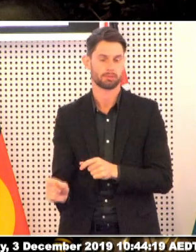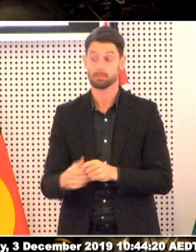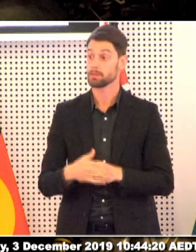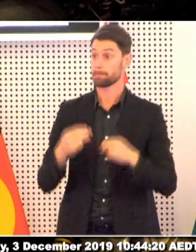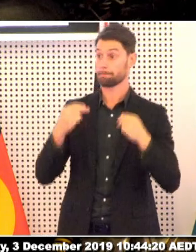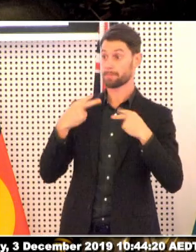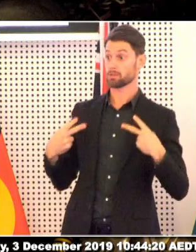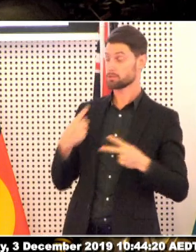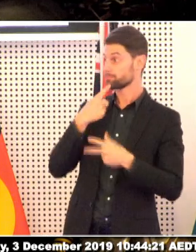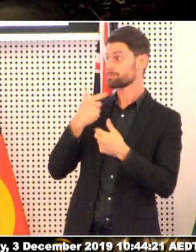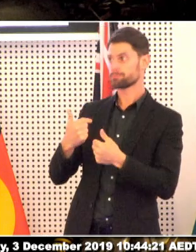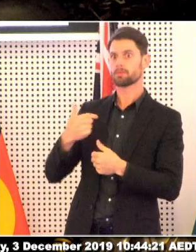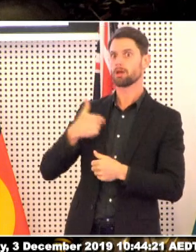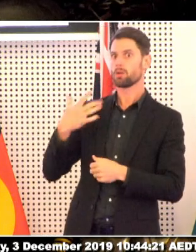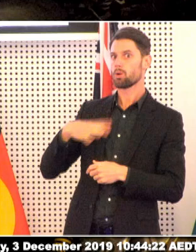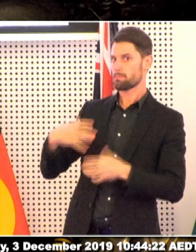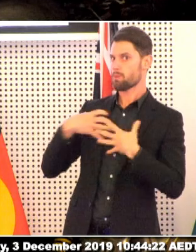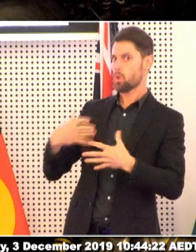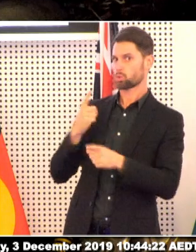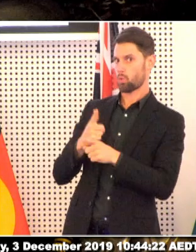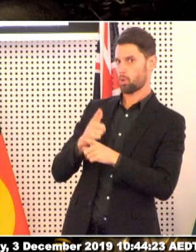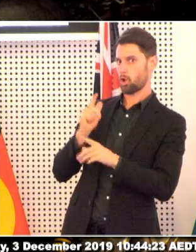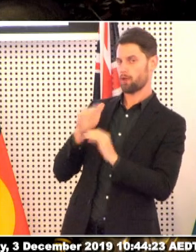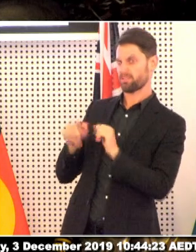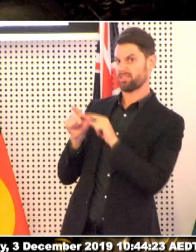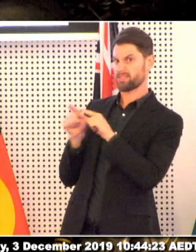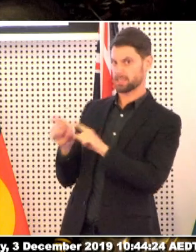and we will come and talk about restraint in a little bit more detail in a moment –